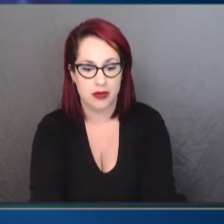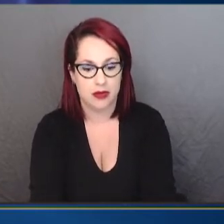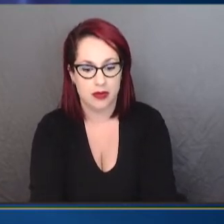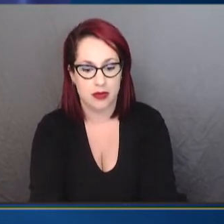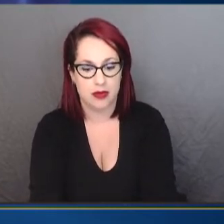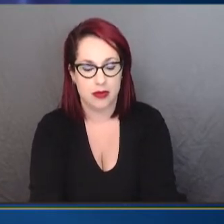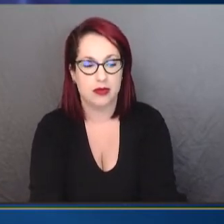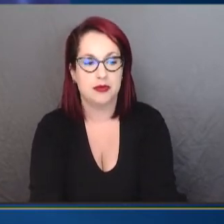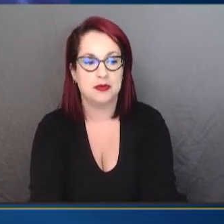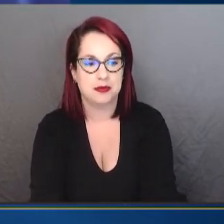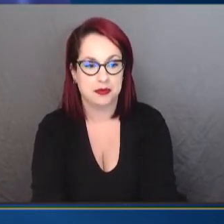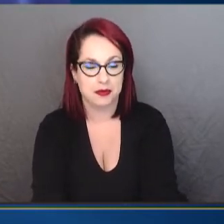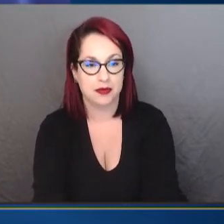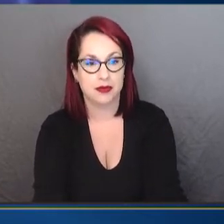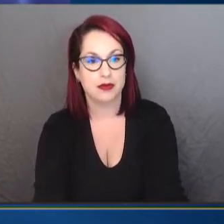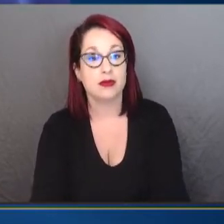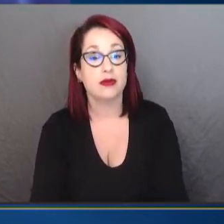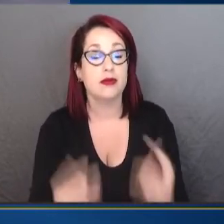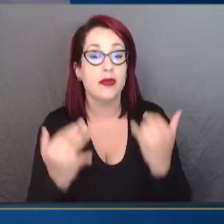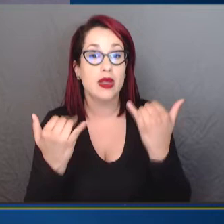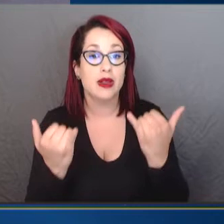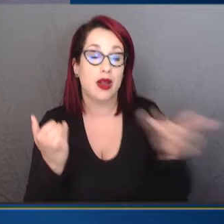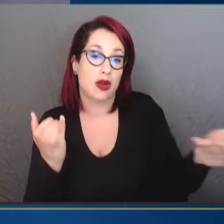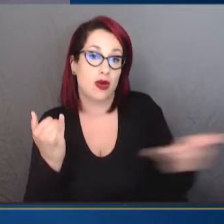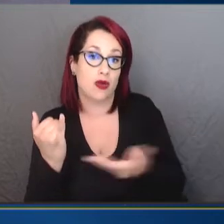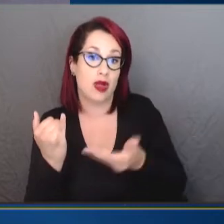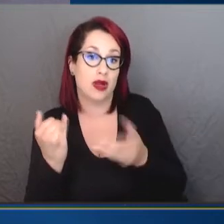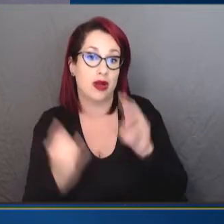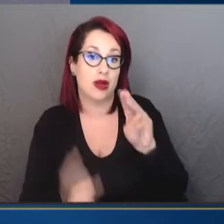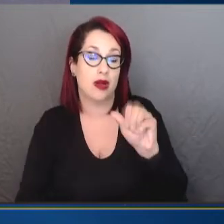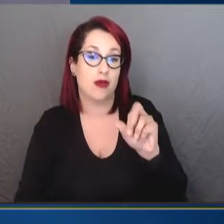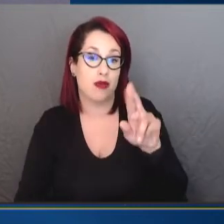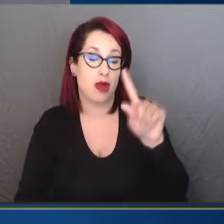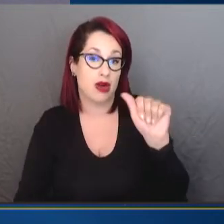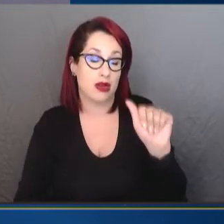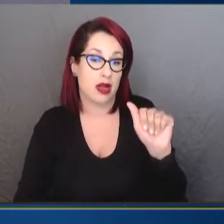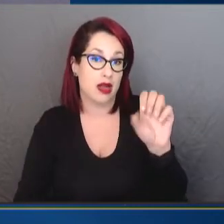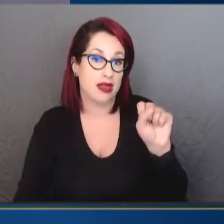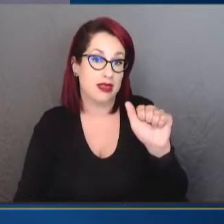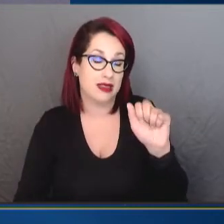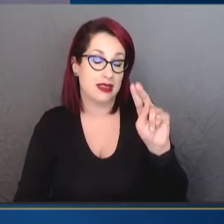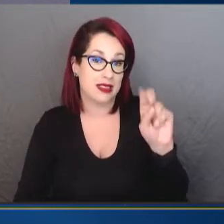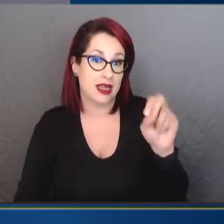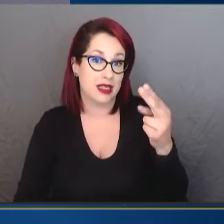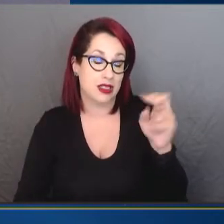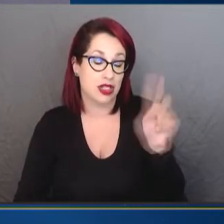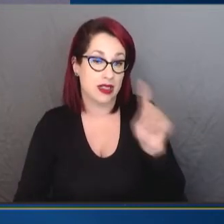Now let me welcome Martha Sanchez, director of Health Policy and Advocacy of the Young Invincibles.